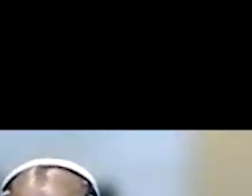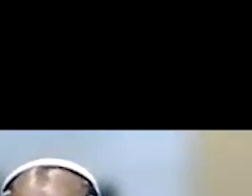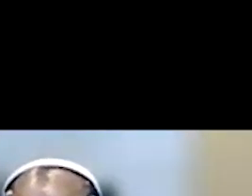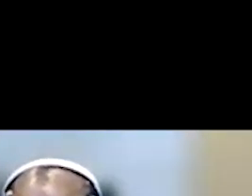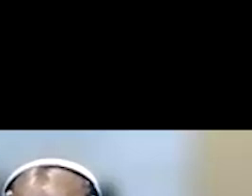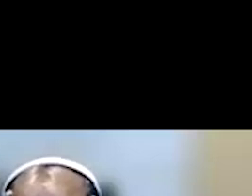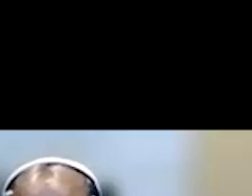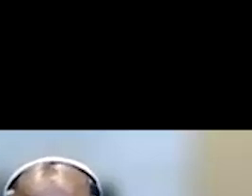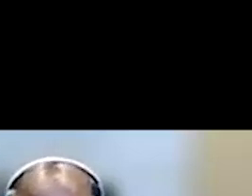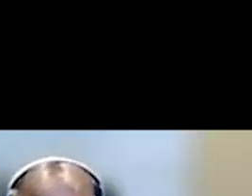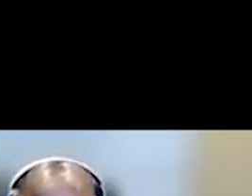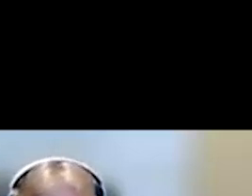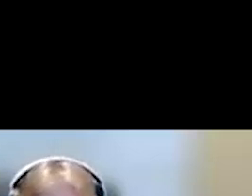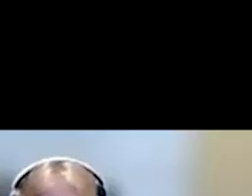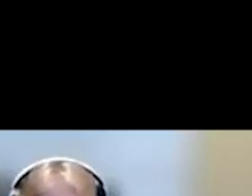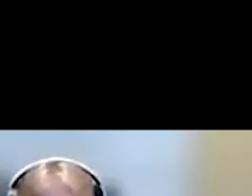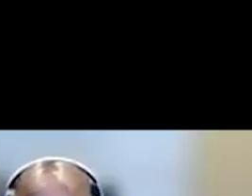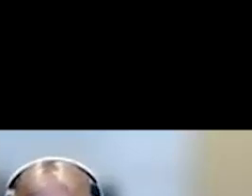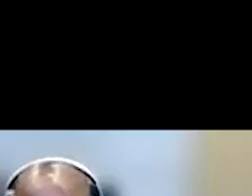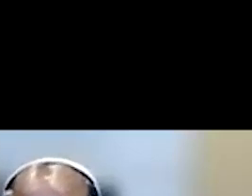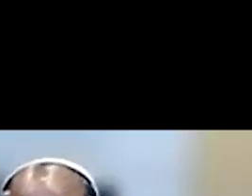So you are communicating with the students in real time.